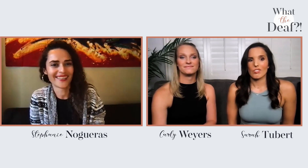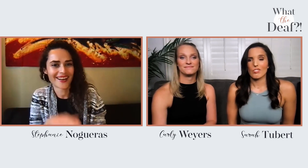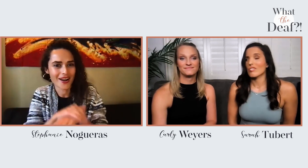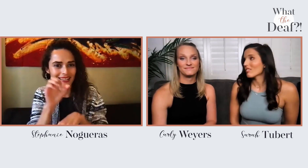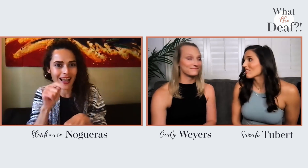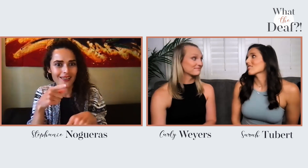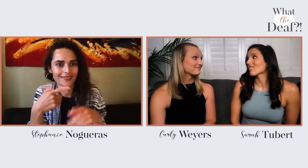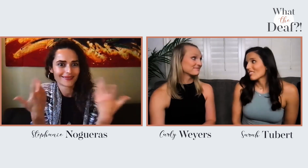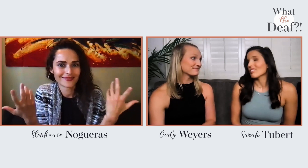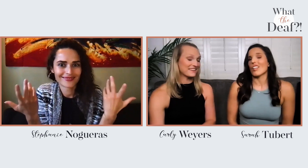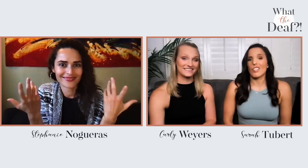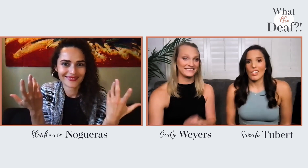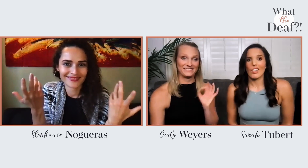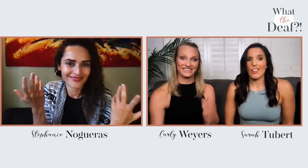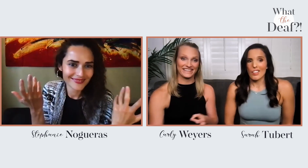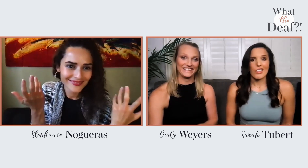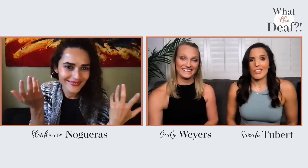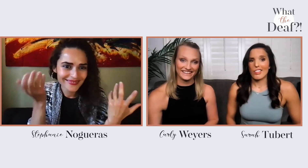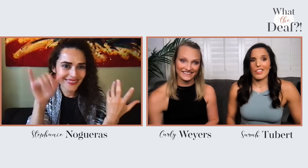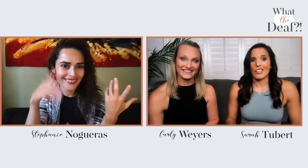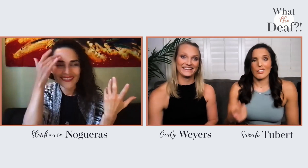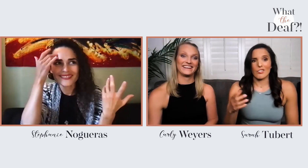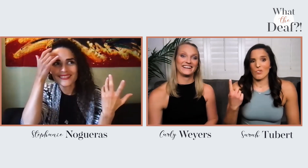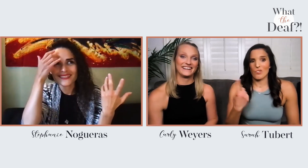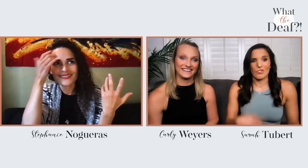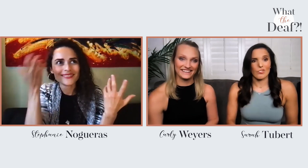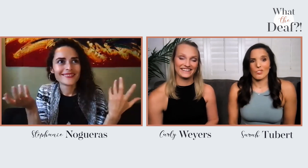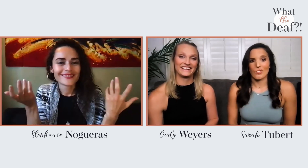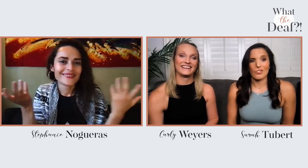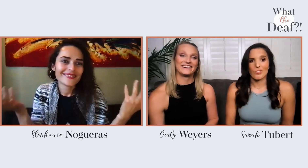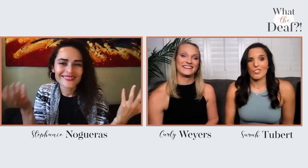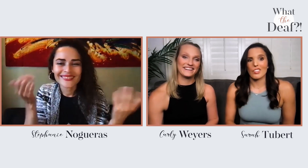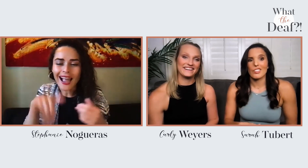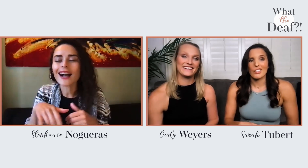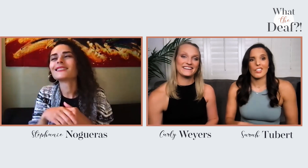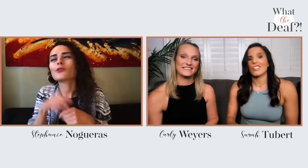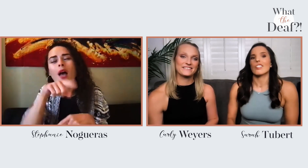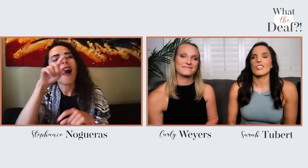Alone, you know? To be alone on set. Definitely. - Yeah. Gosh, it's, yeah.